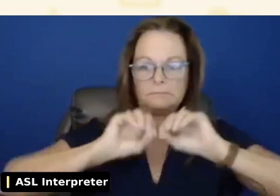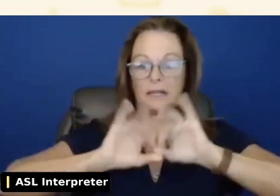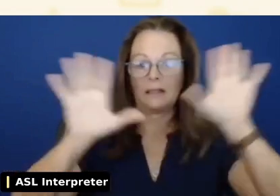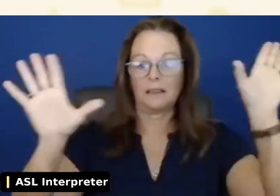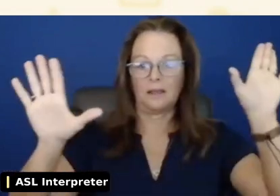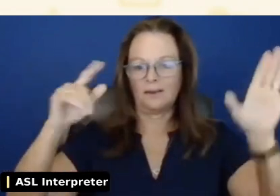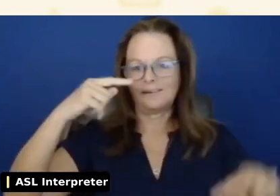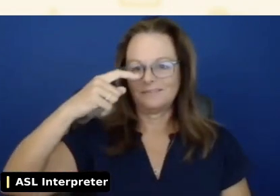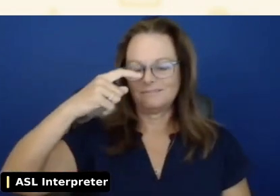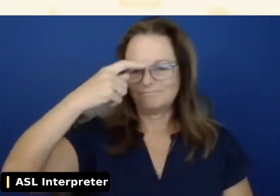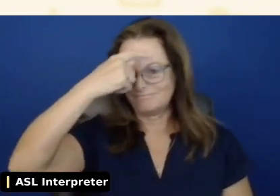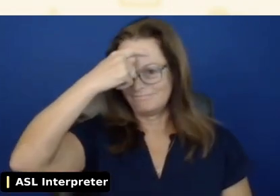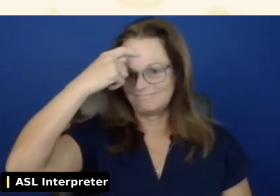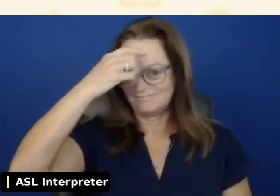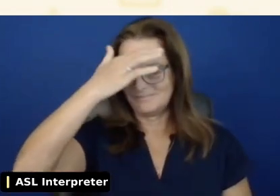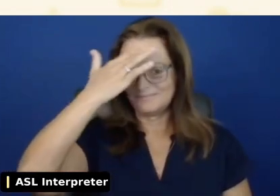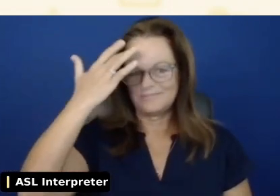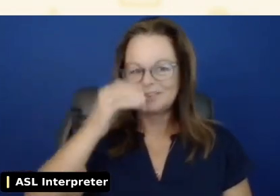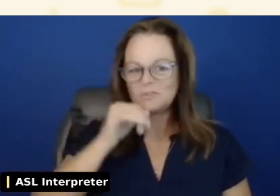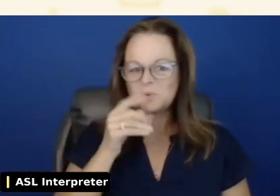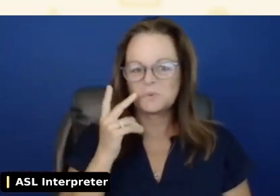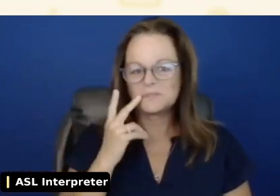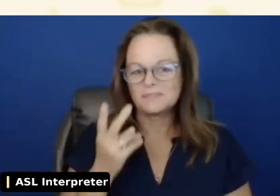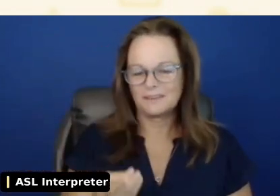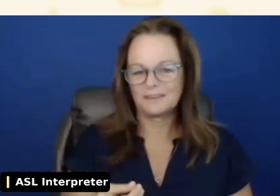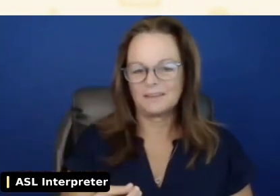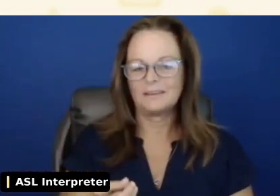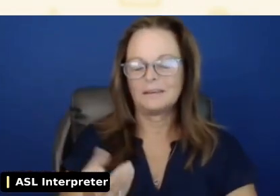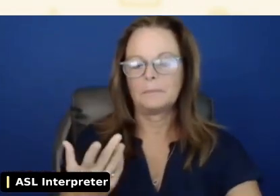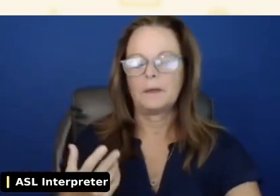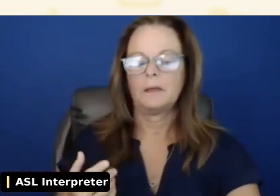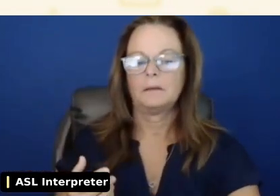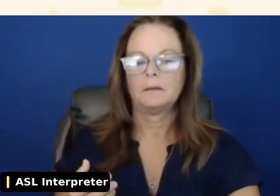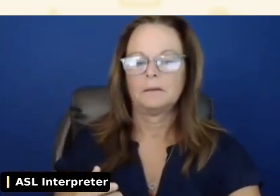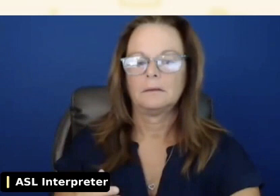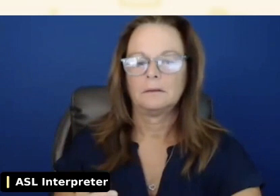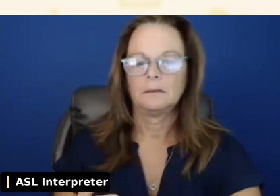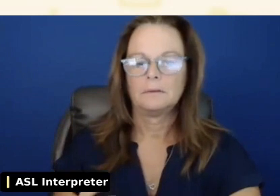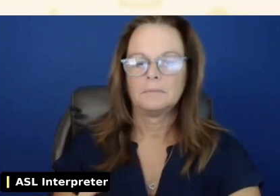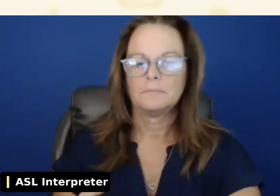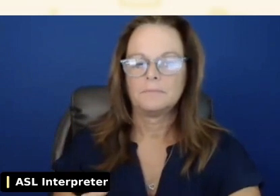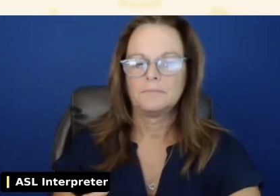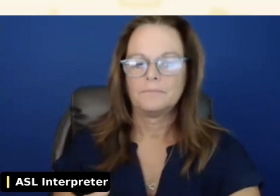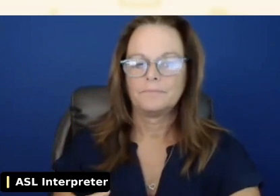The same goes also for complex post-traumatic stress disorder.